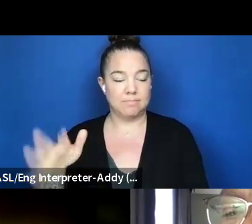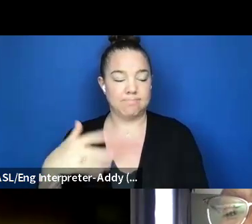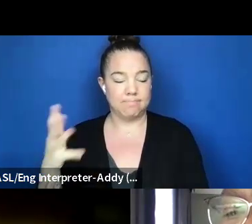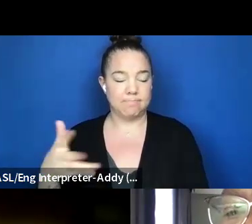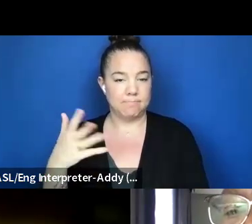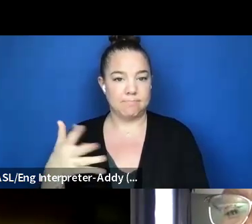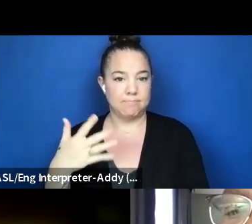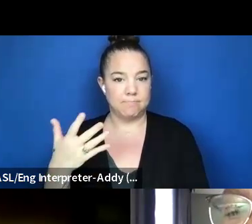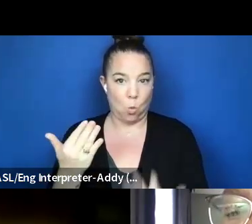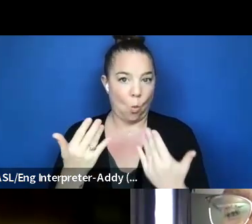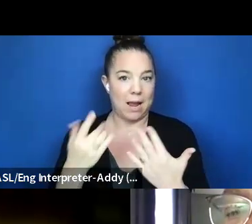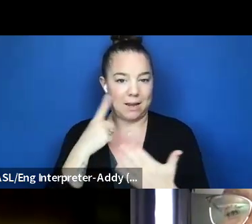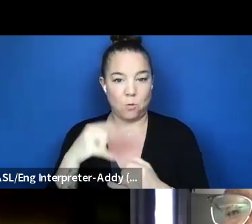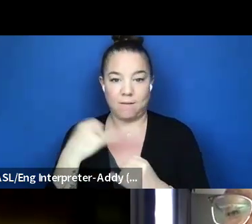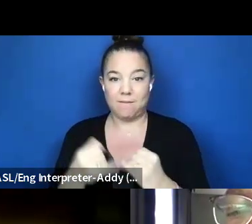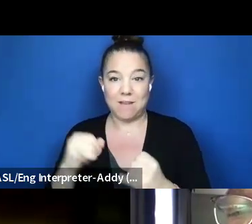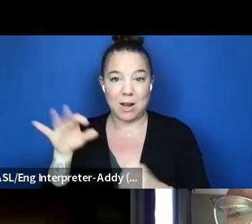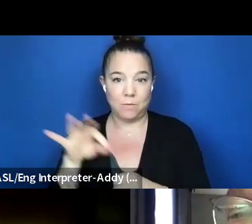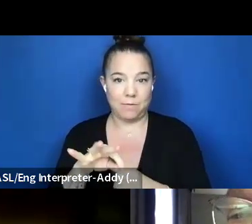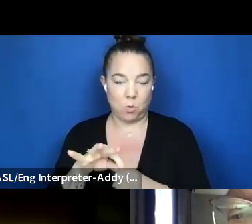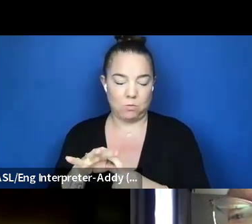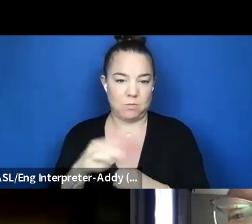Adeleigh Belyeu: awaiting final votes in their respective